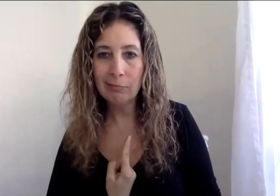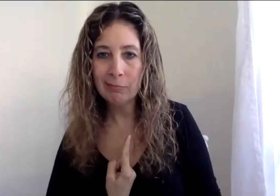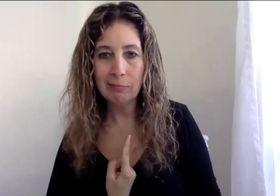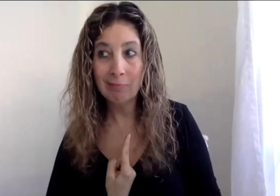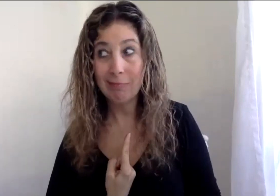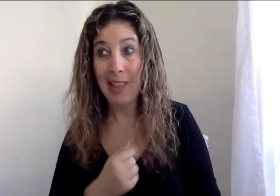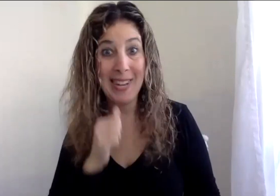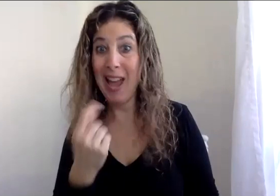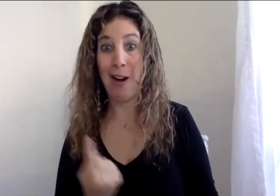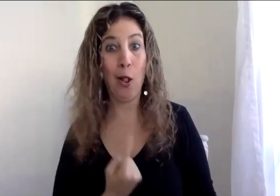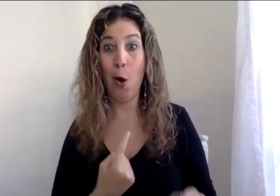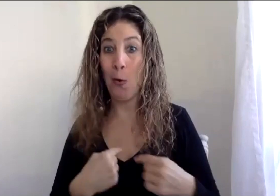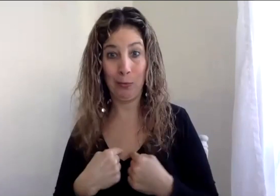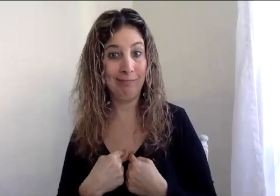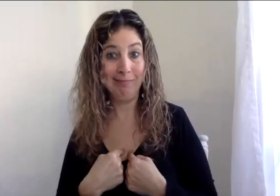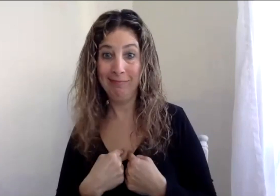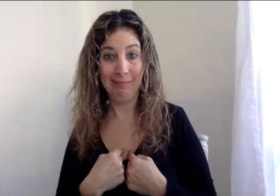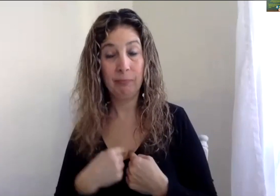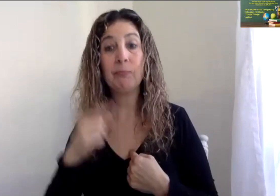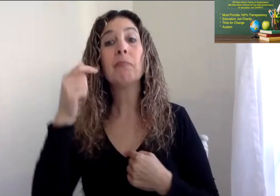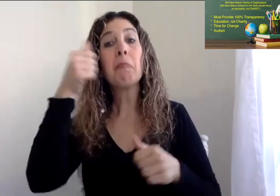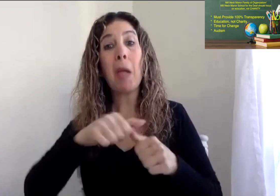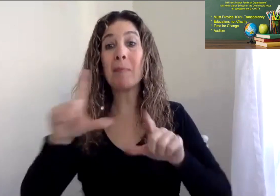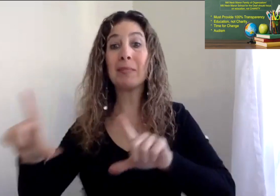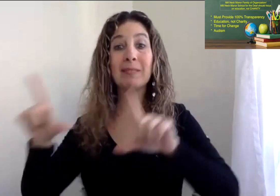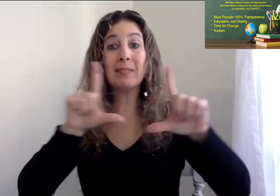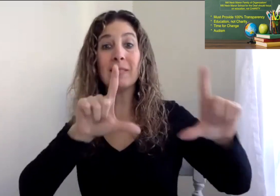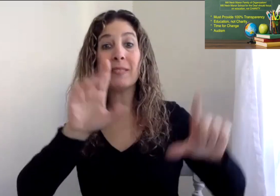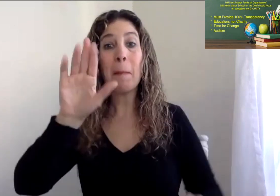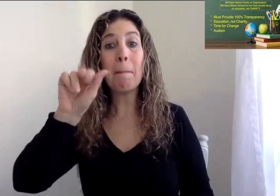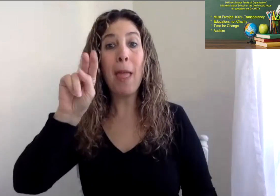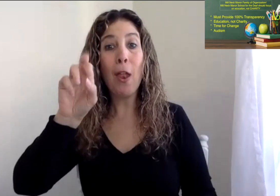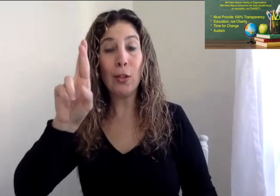It was nice to find out that. We were not alone but it's not just me. It's not just the board.